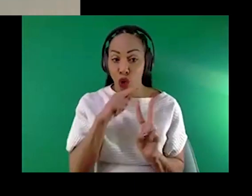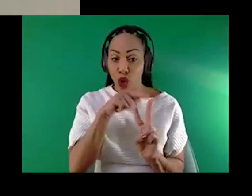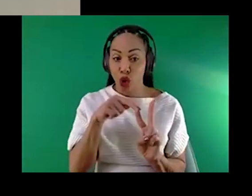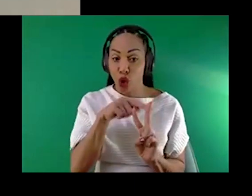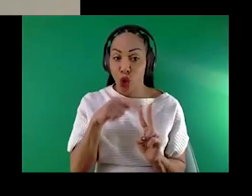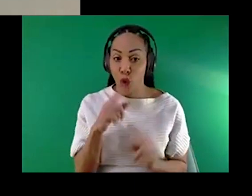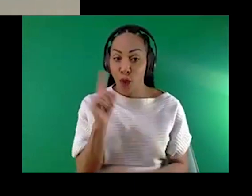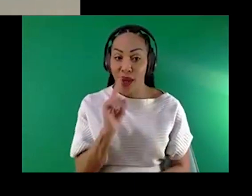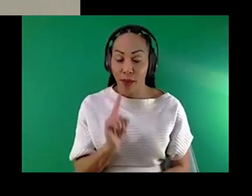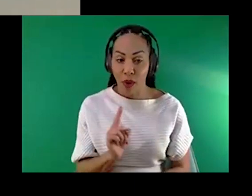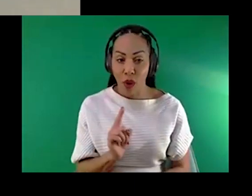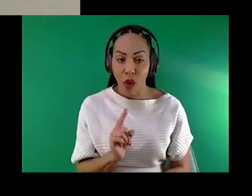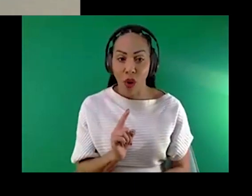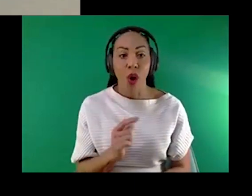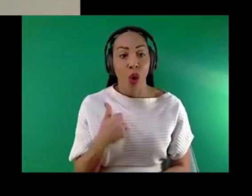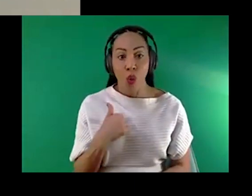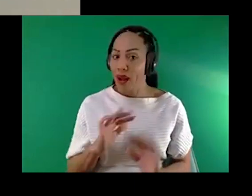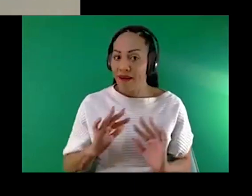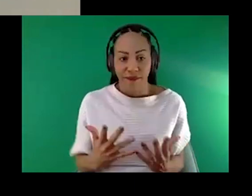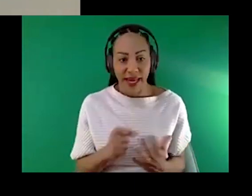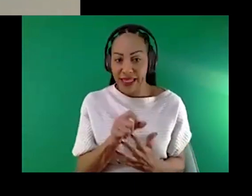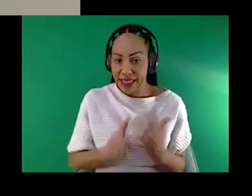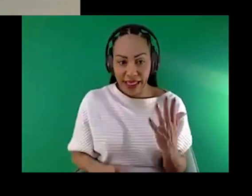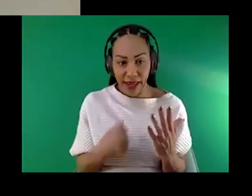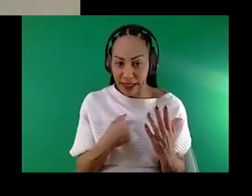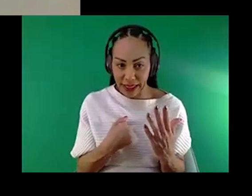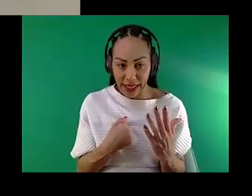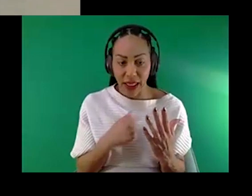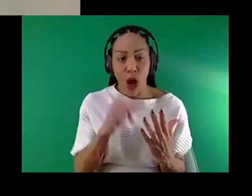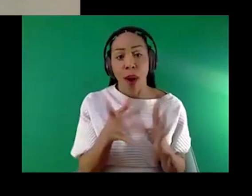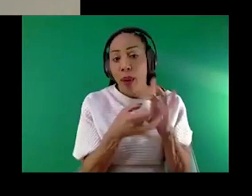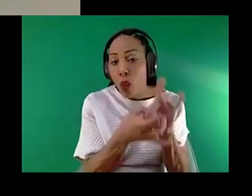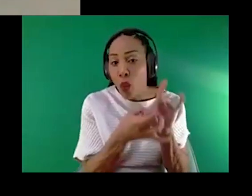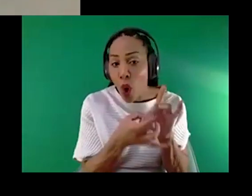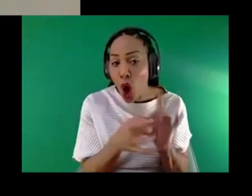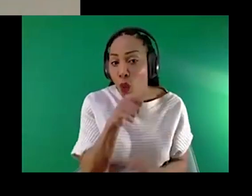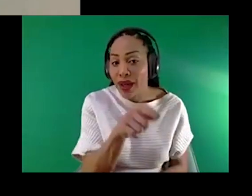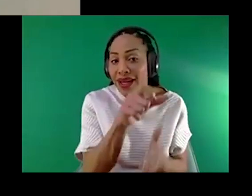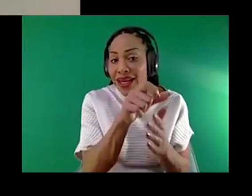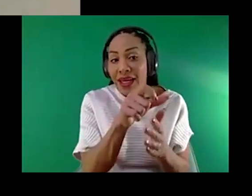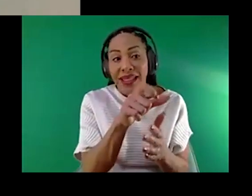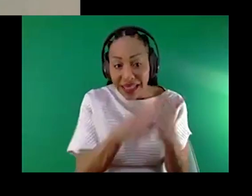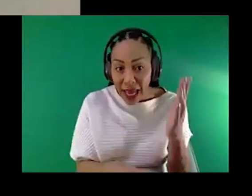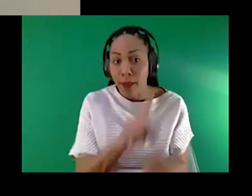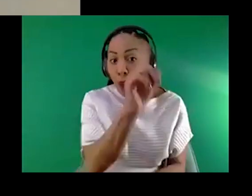who work with dancers with disabilities is it possible for us to participate as training uh